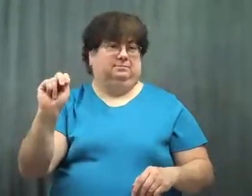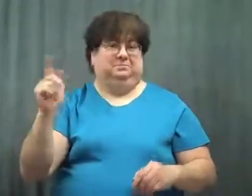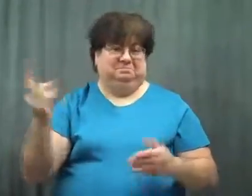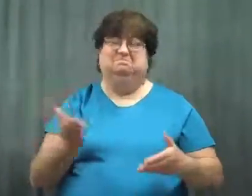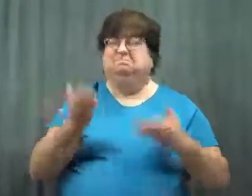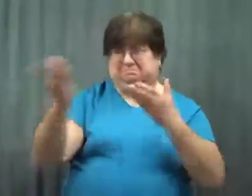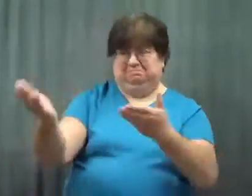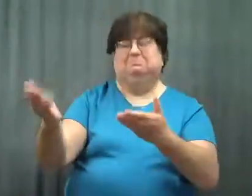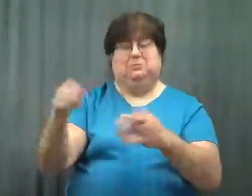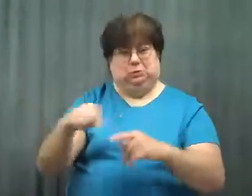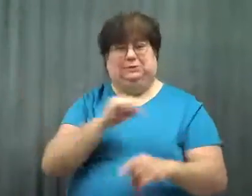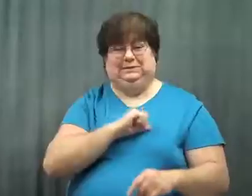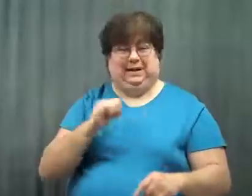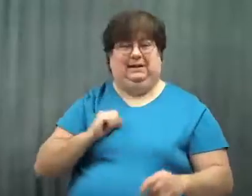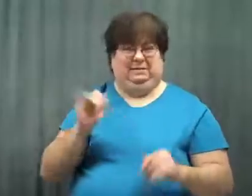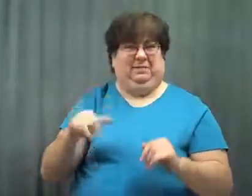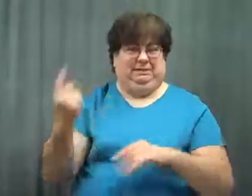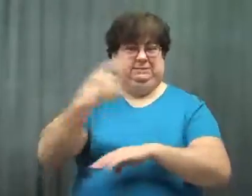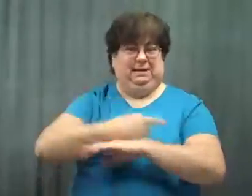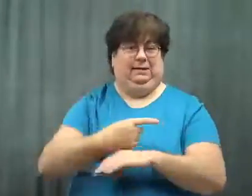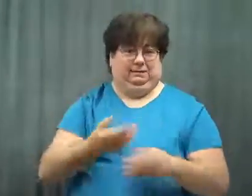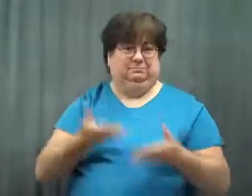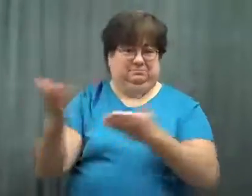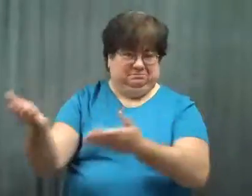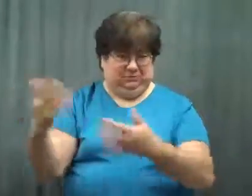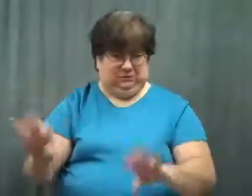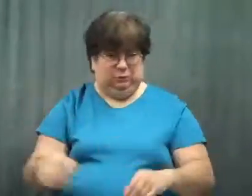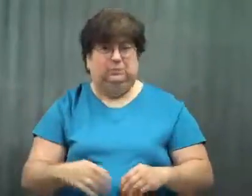He submitted her name to the Senate that day.